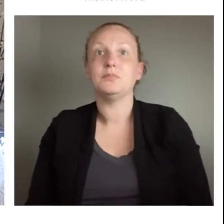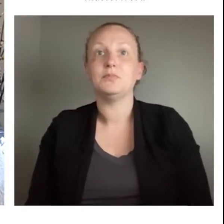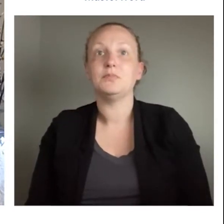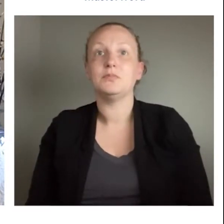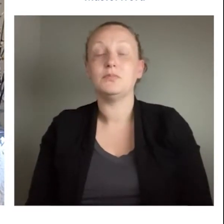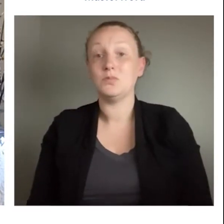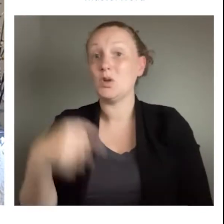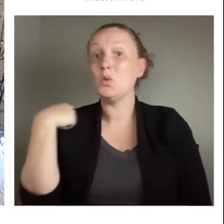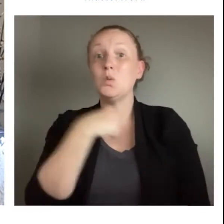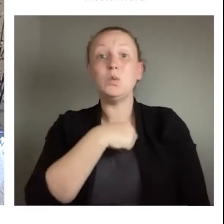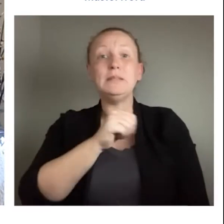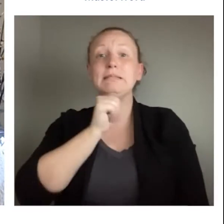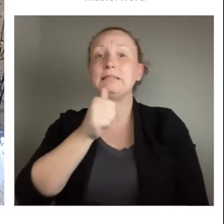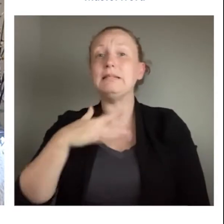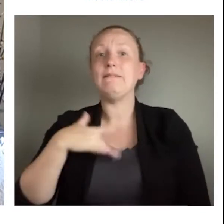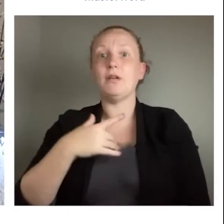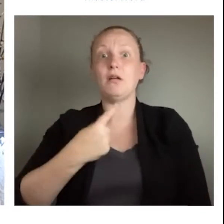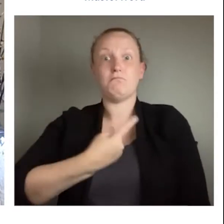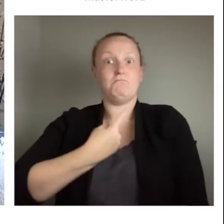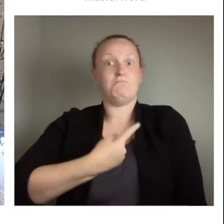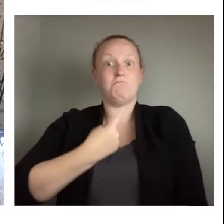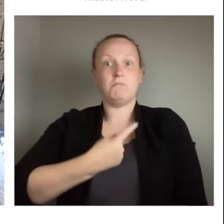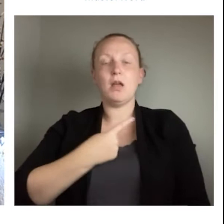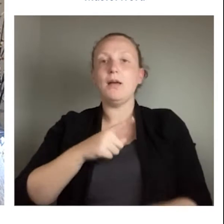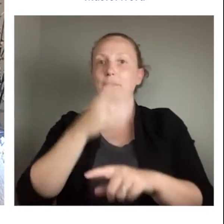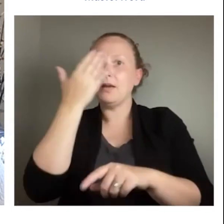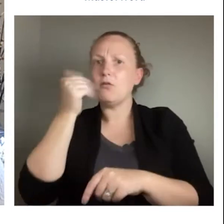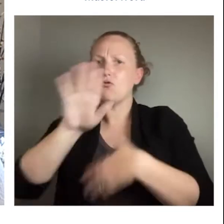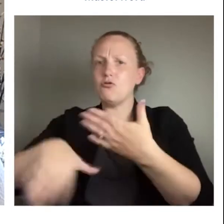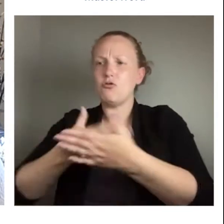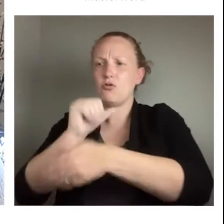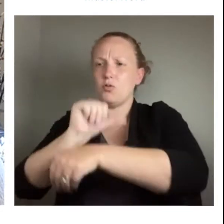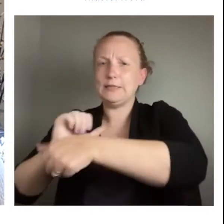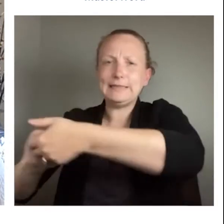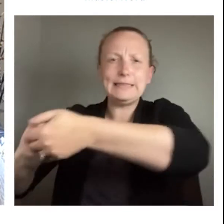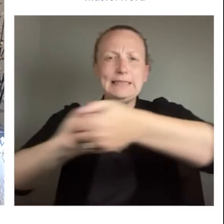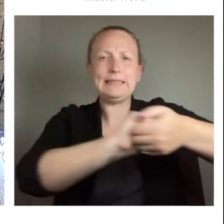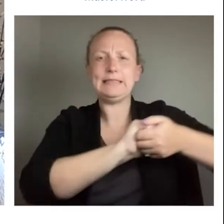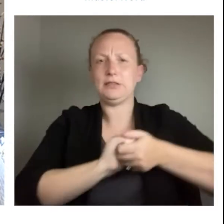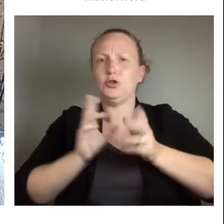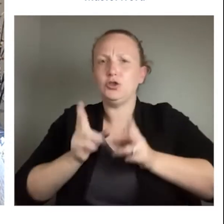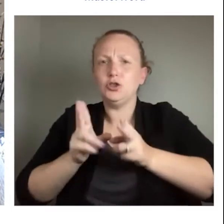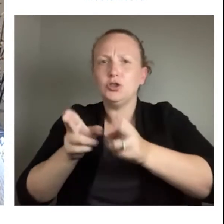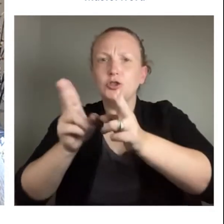started working at a very high pace. Um, the lessons learned is that technology is our friend